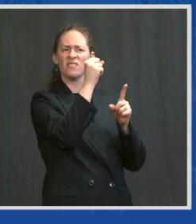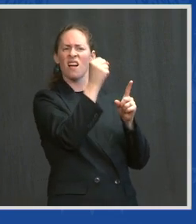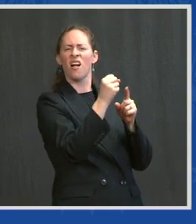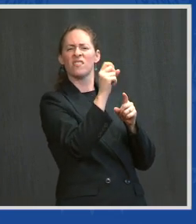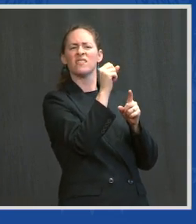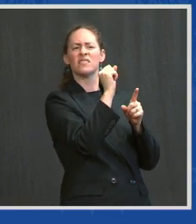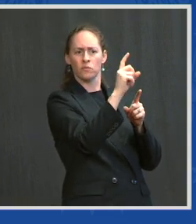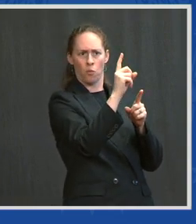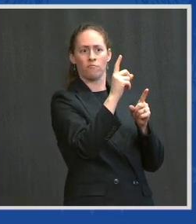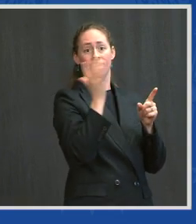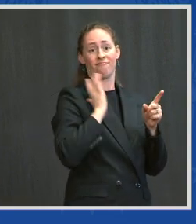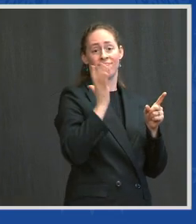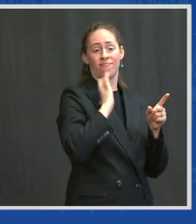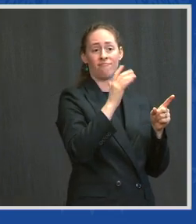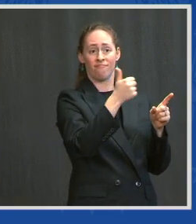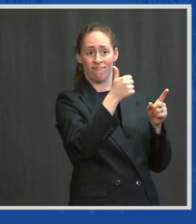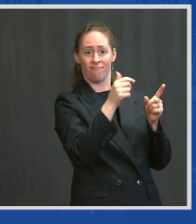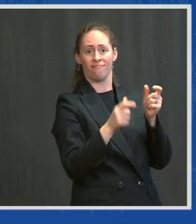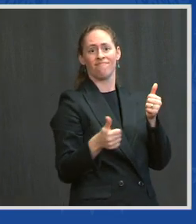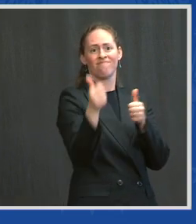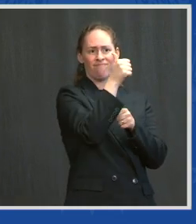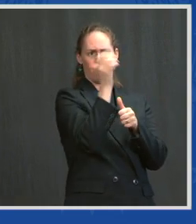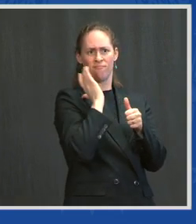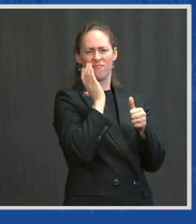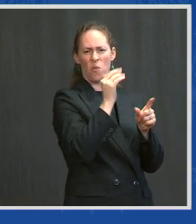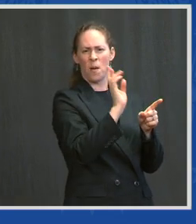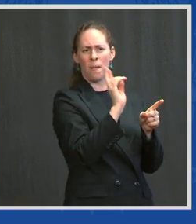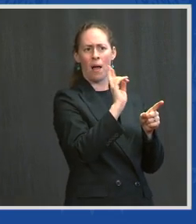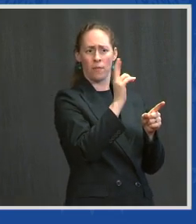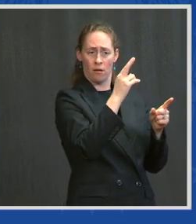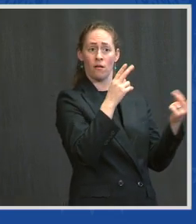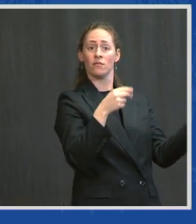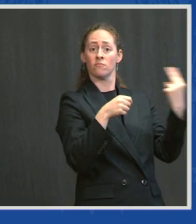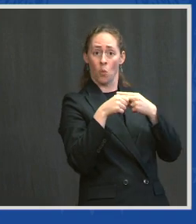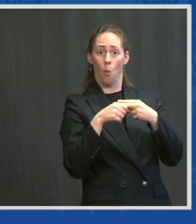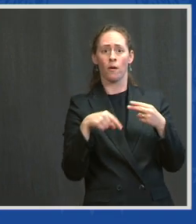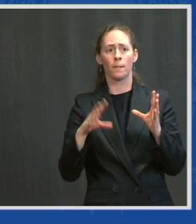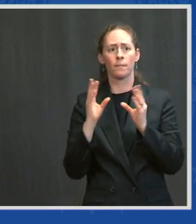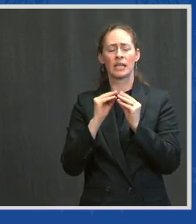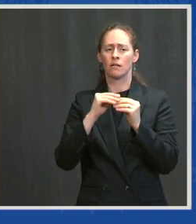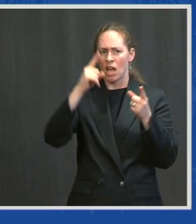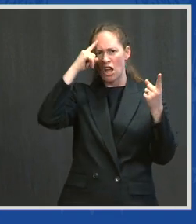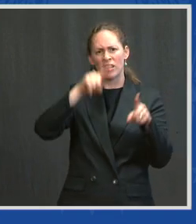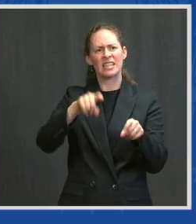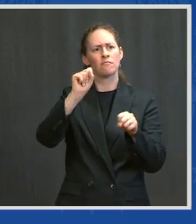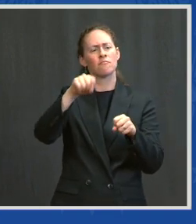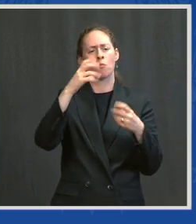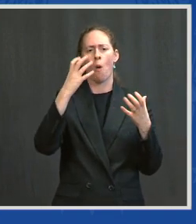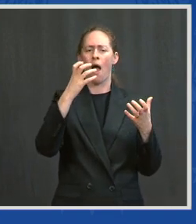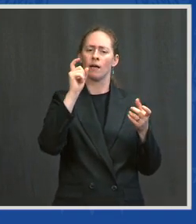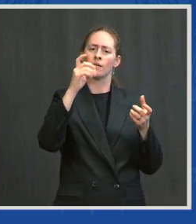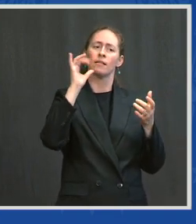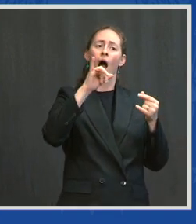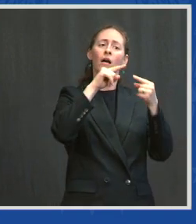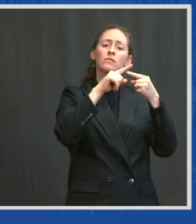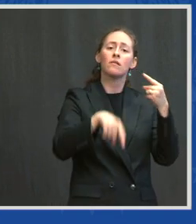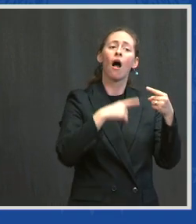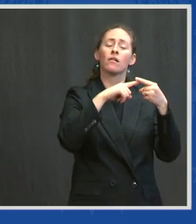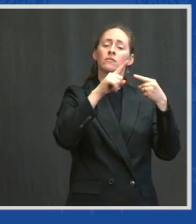joined us today and will be a part of this effort to help disrupt cycles of crime and violence in his community and nearby Tribal communities.